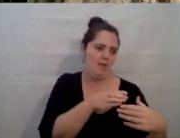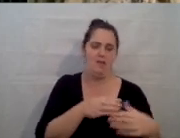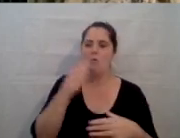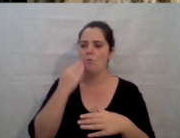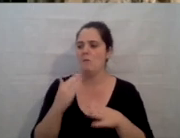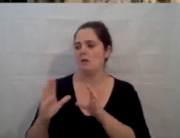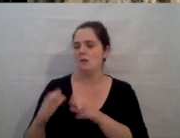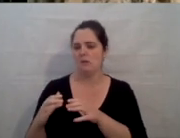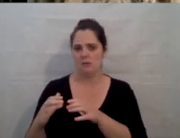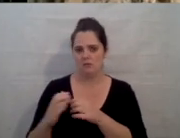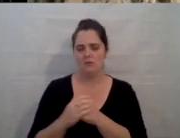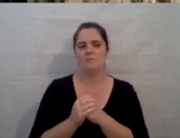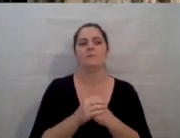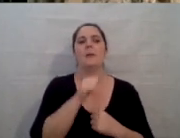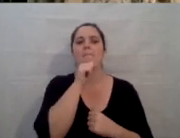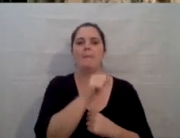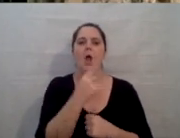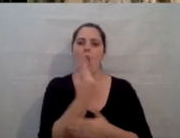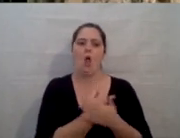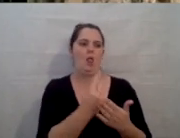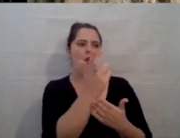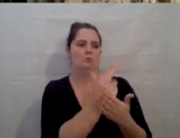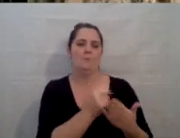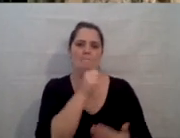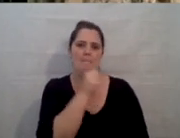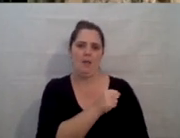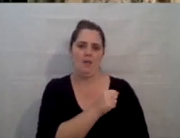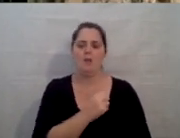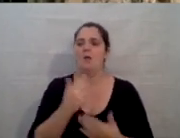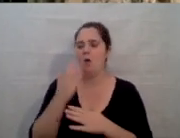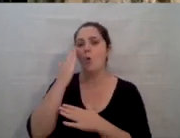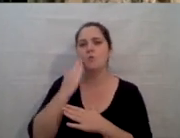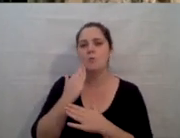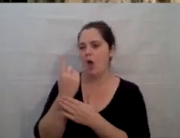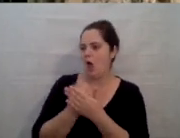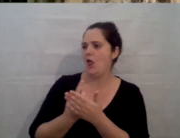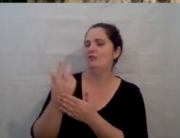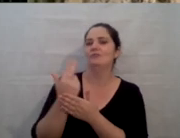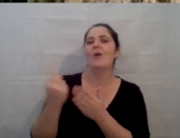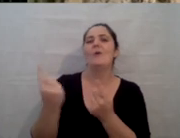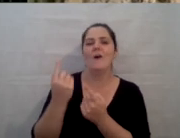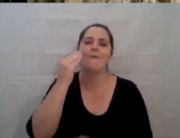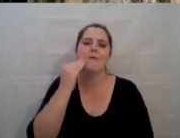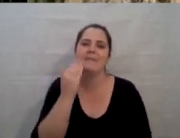only men were allowed to study the male nude, women were not allowed to study the male nude and etc. These processes went on.